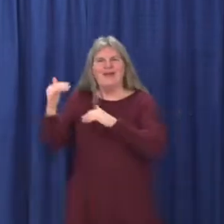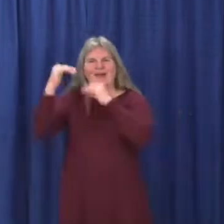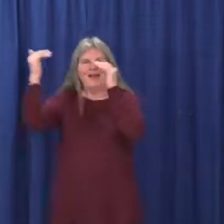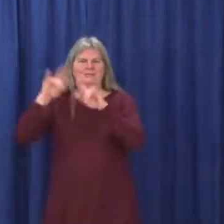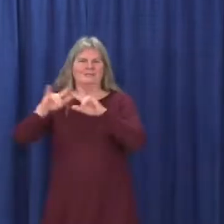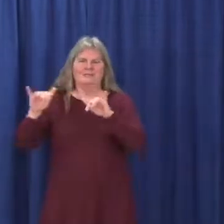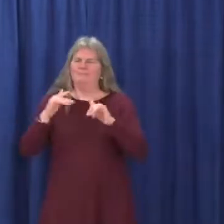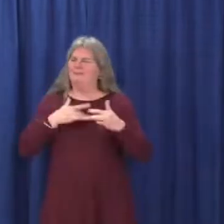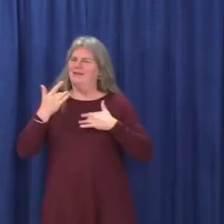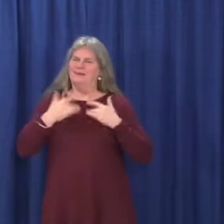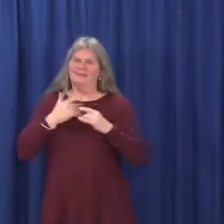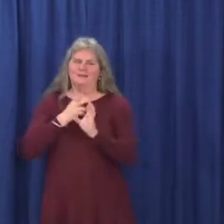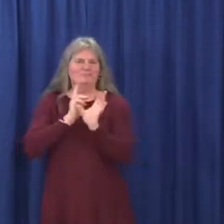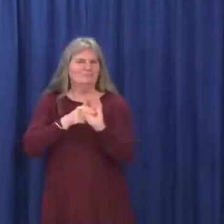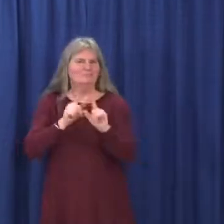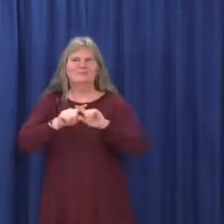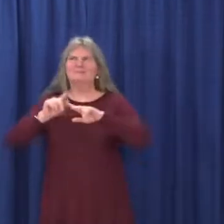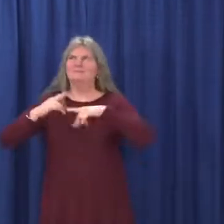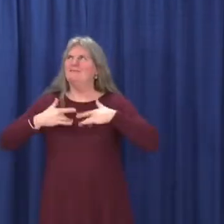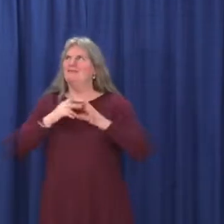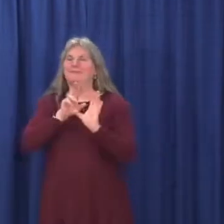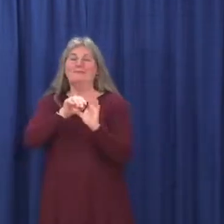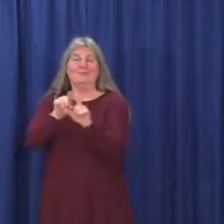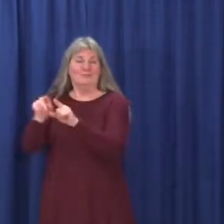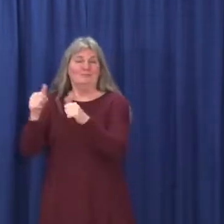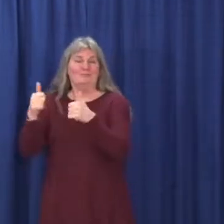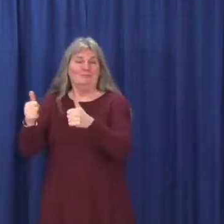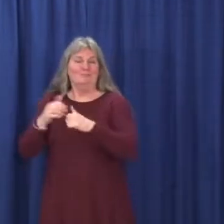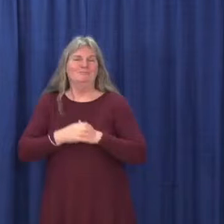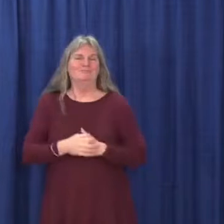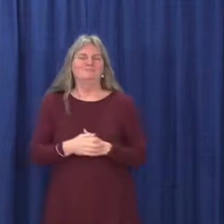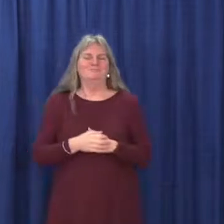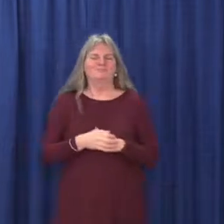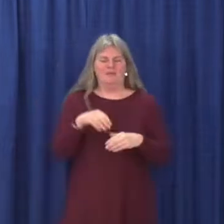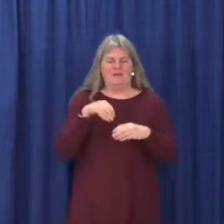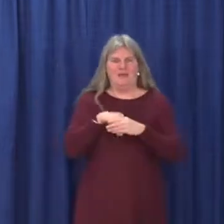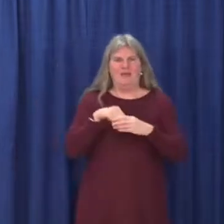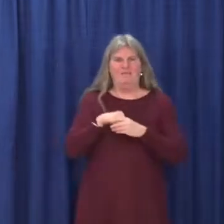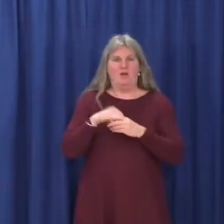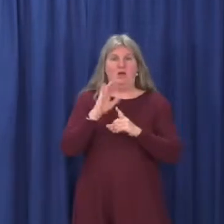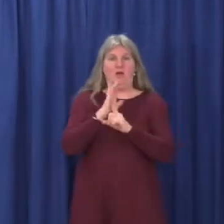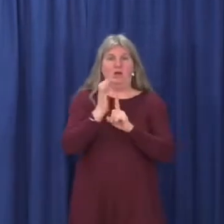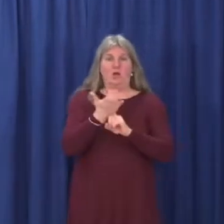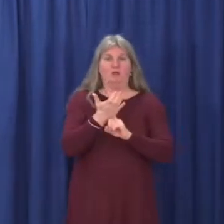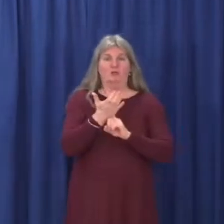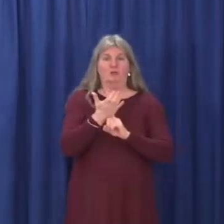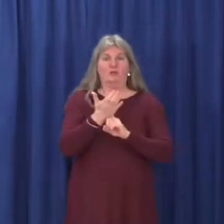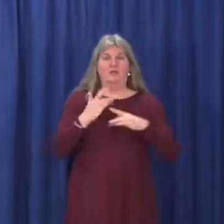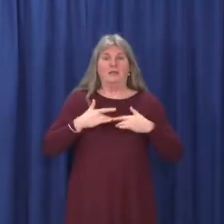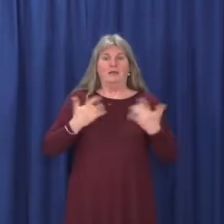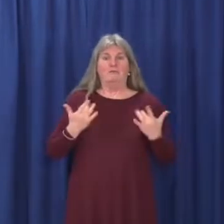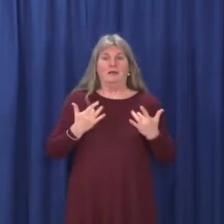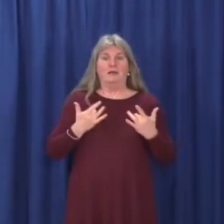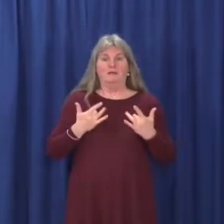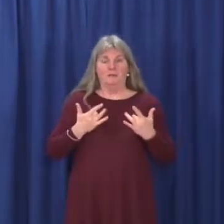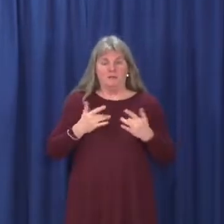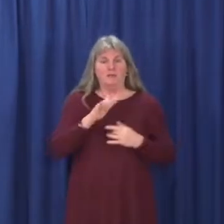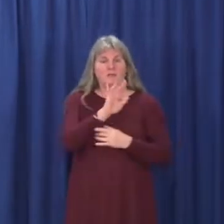to return as well. The limit for indoor cultural gatherings will also be increased to 25 individuals